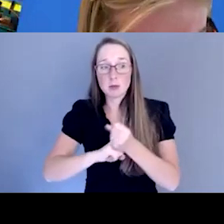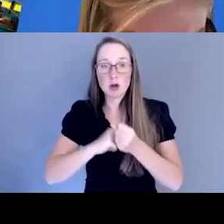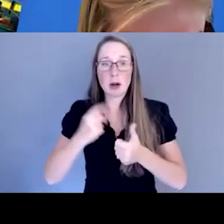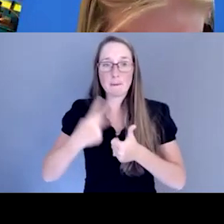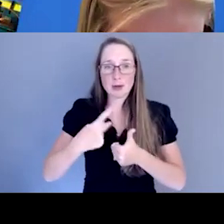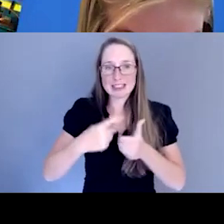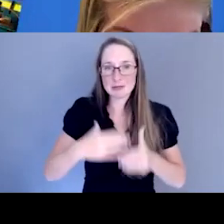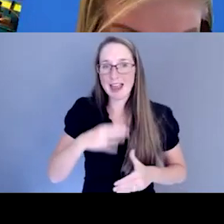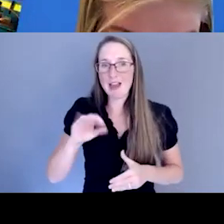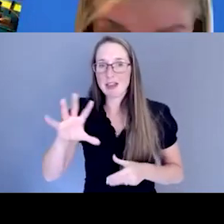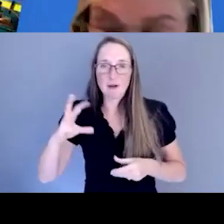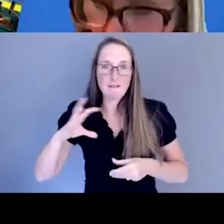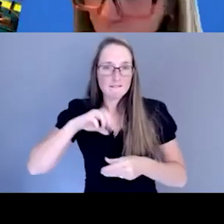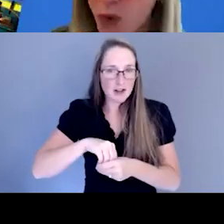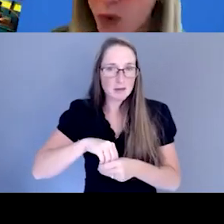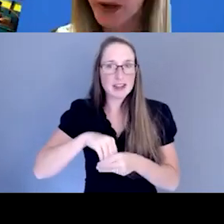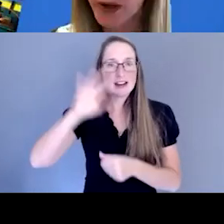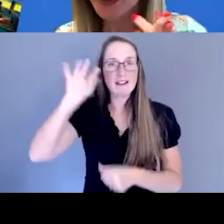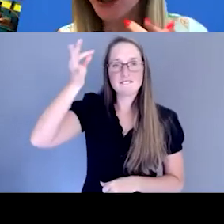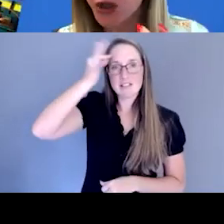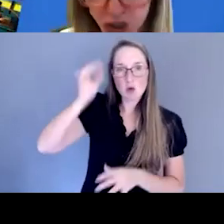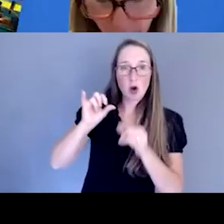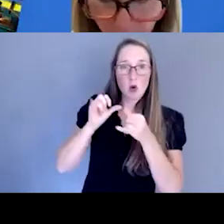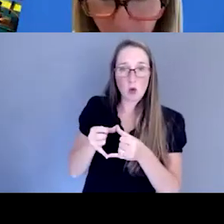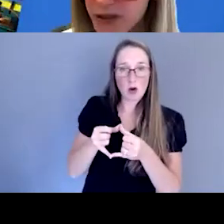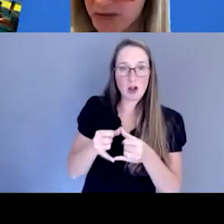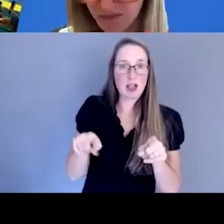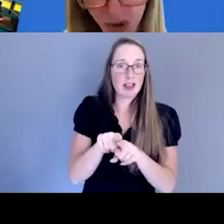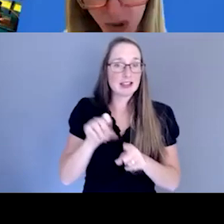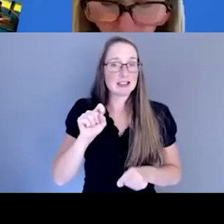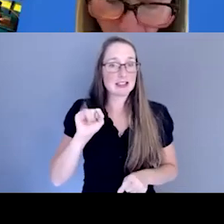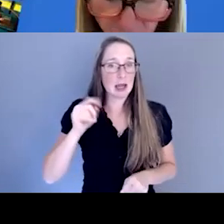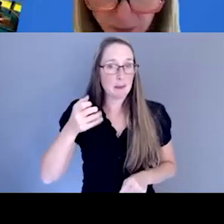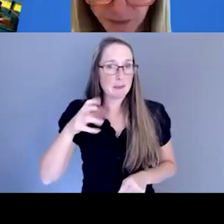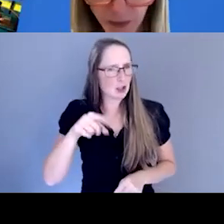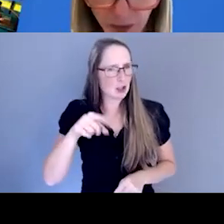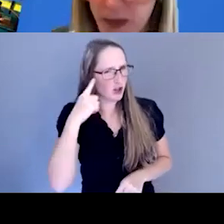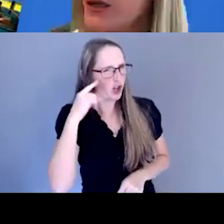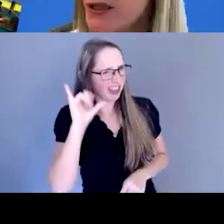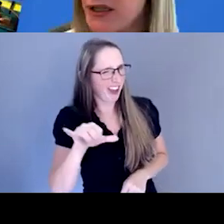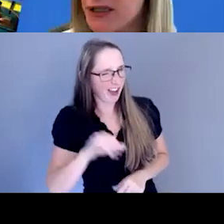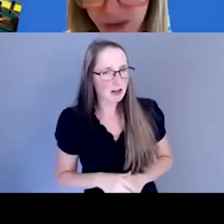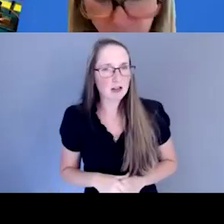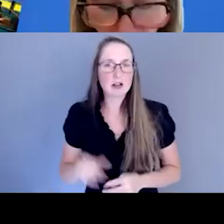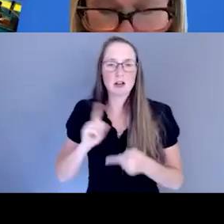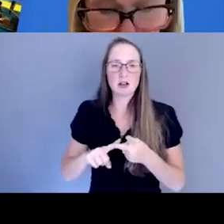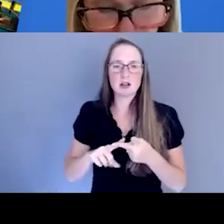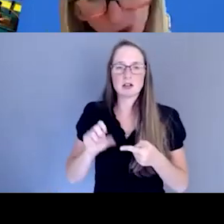their involvement in a federal award, such as Stipends. You've heard that. Subsistence allowances.